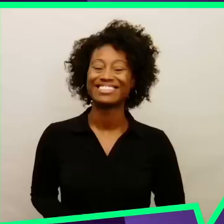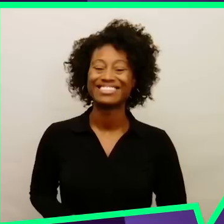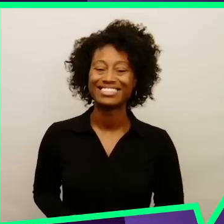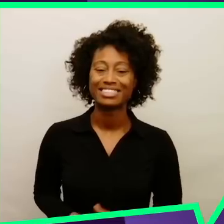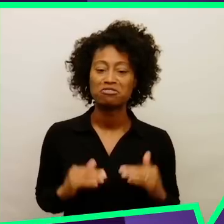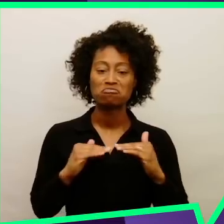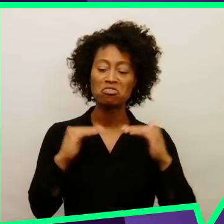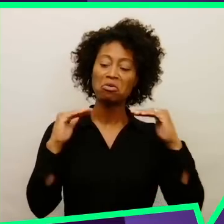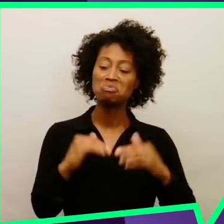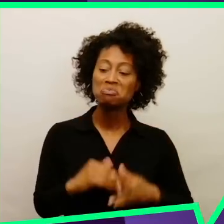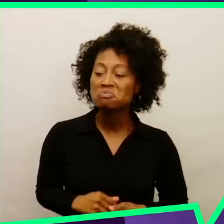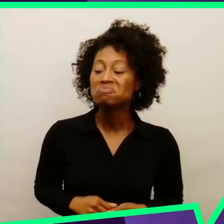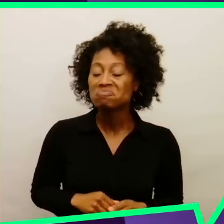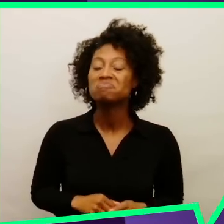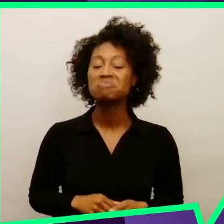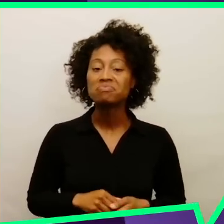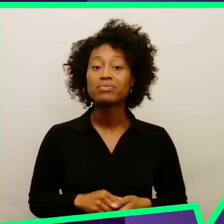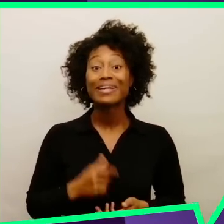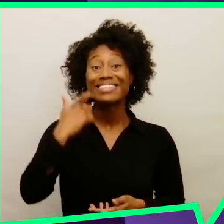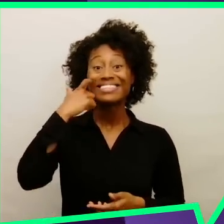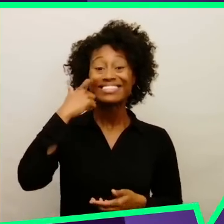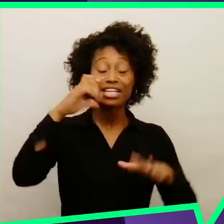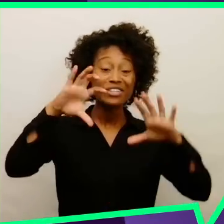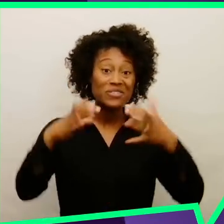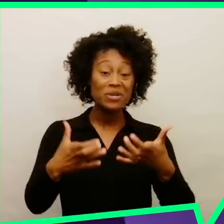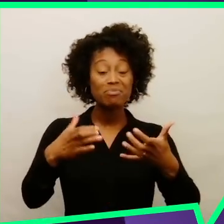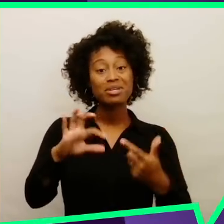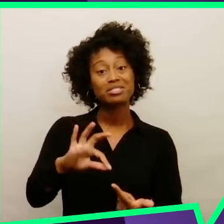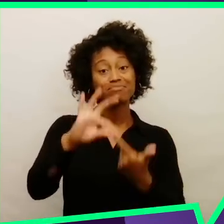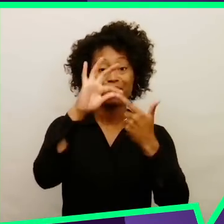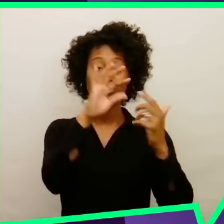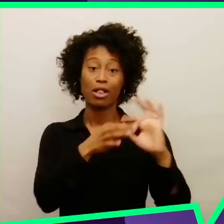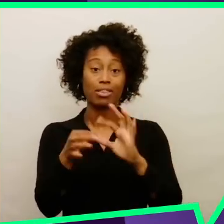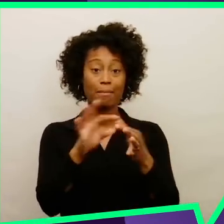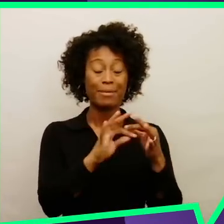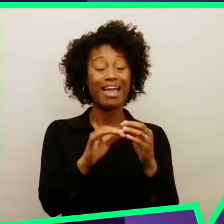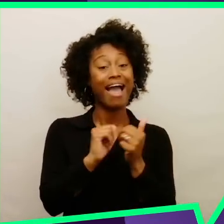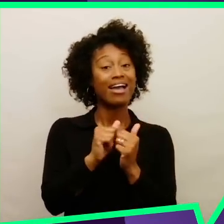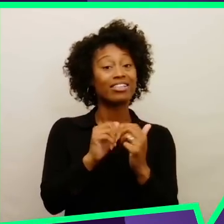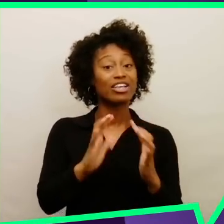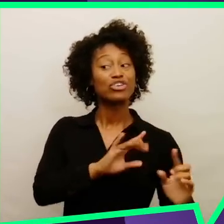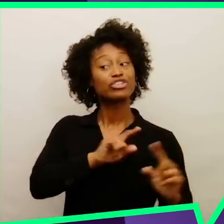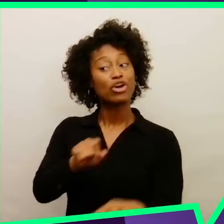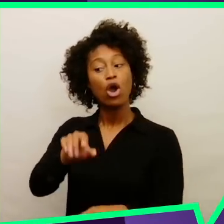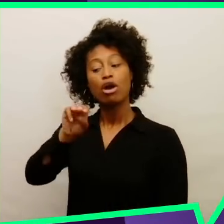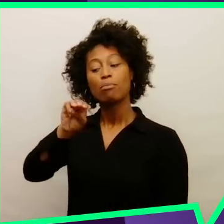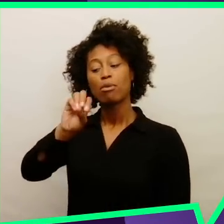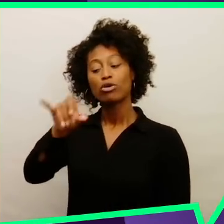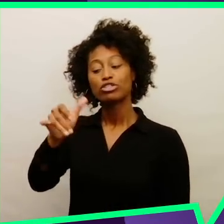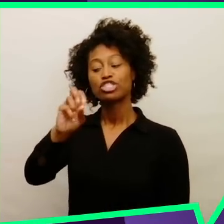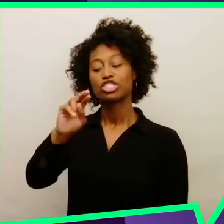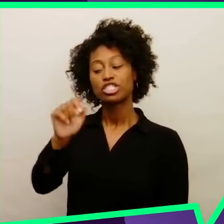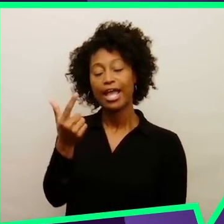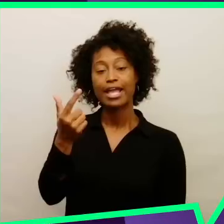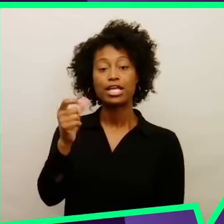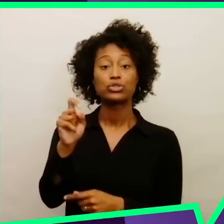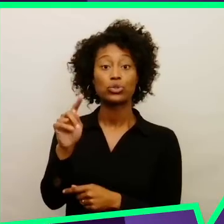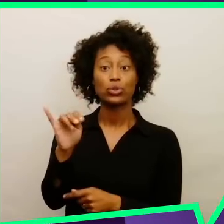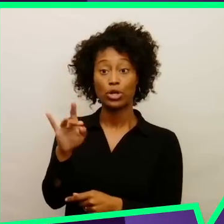Recently, a group of Special Olympic athletes got to go to Mojang Studios. Mojang, they create Minecraft.